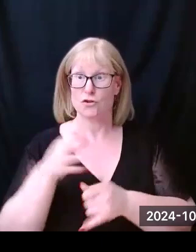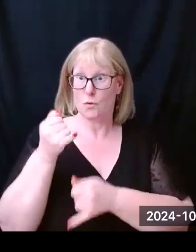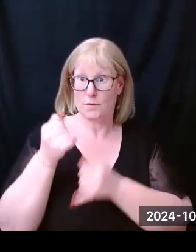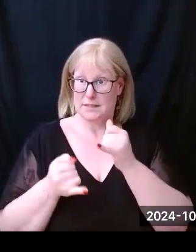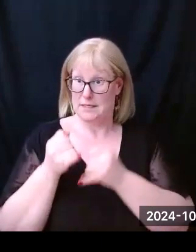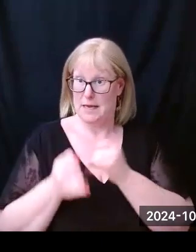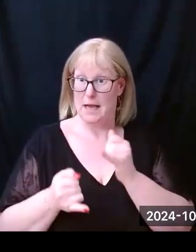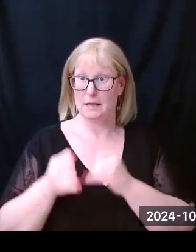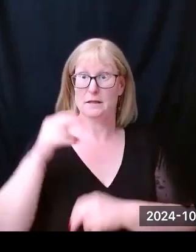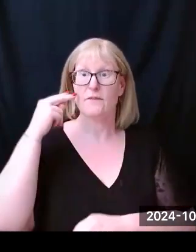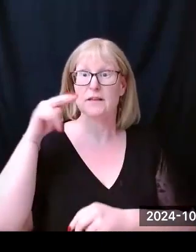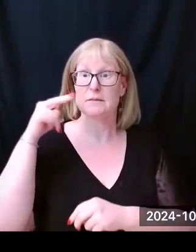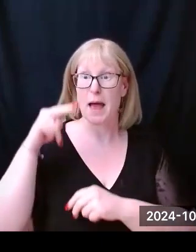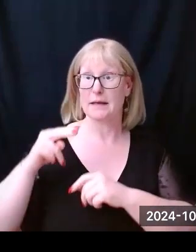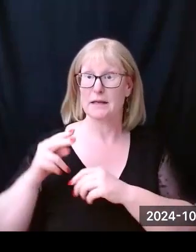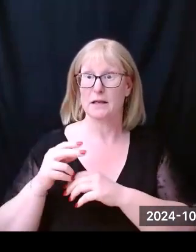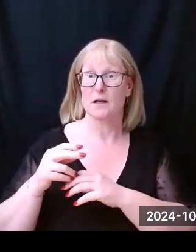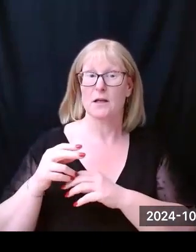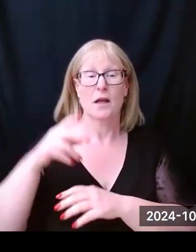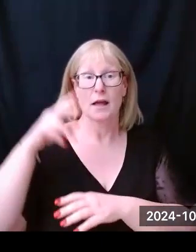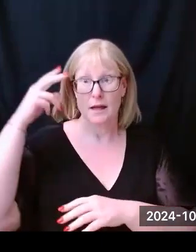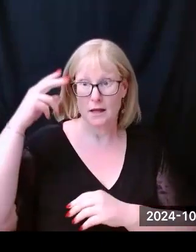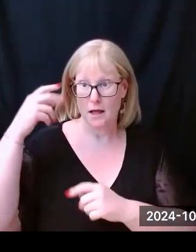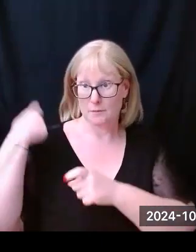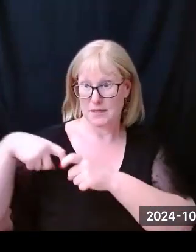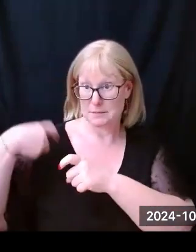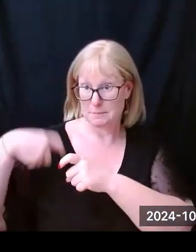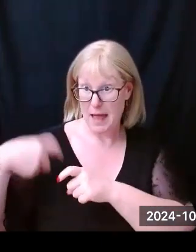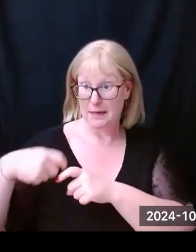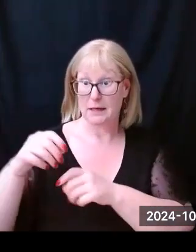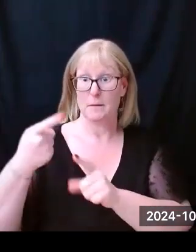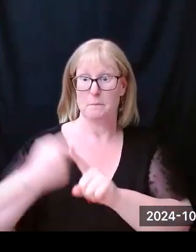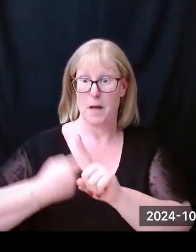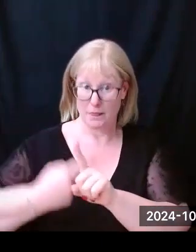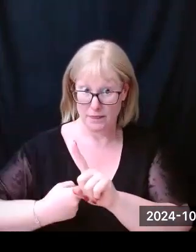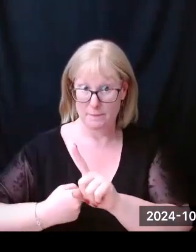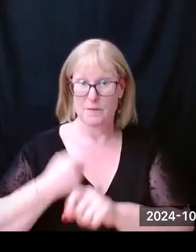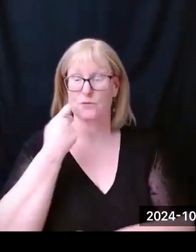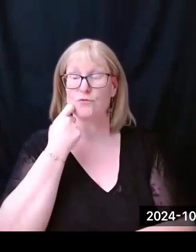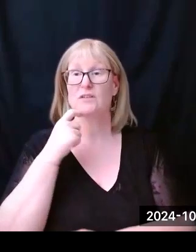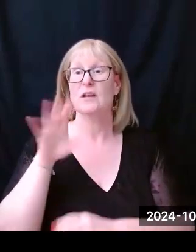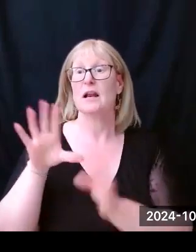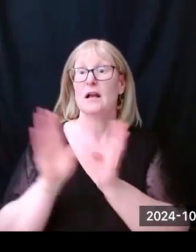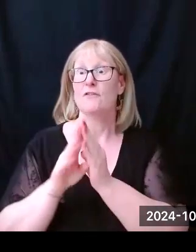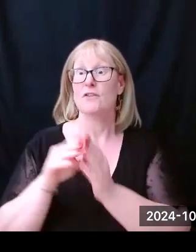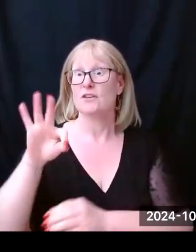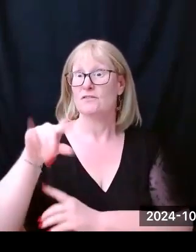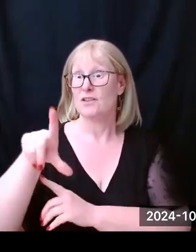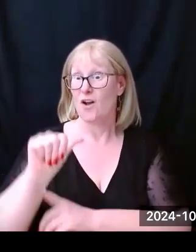And again, as I identify a second generation Cuban American, I was just at a conference in Florida and I got to have croquetas,